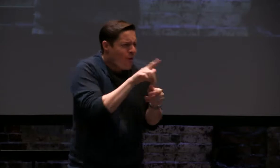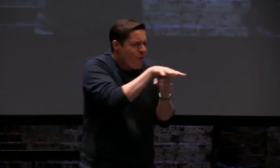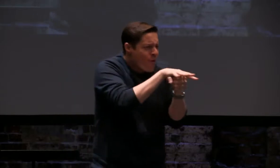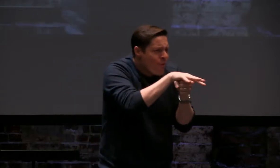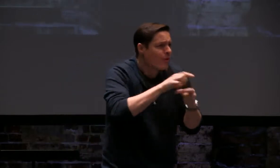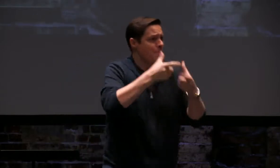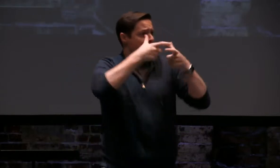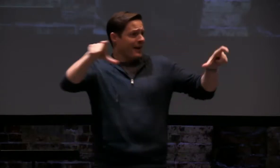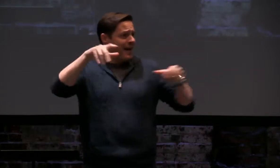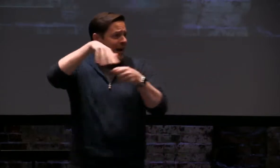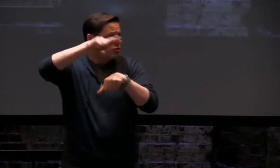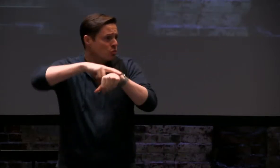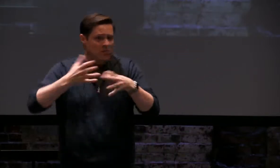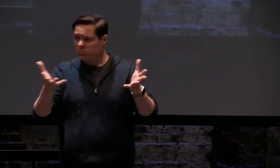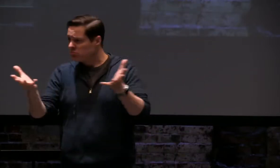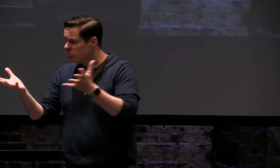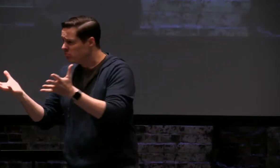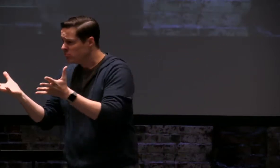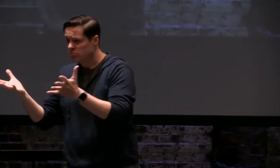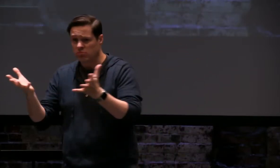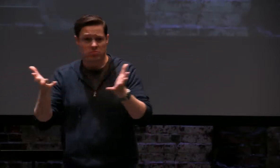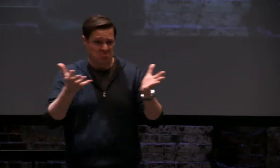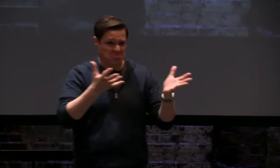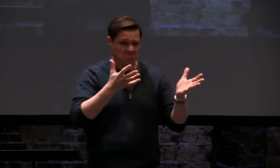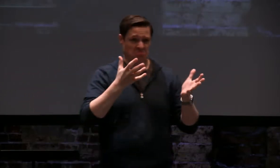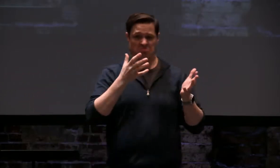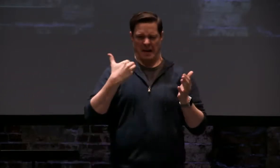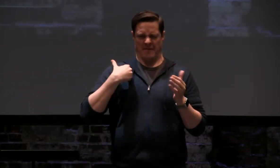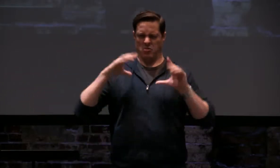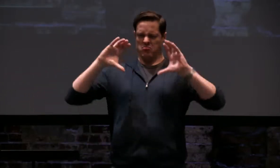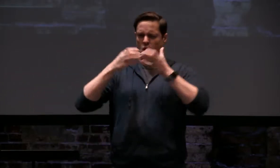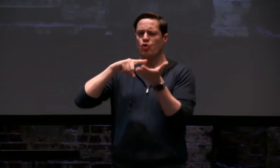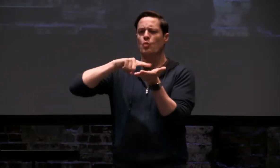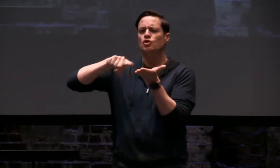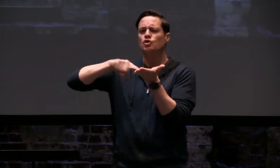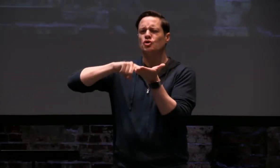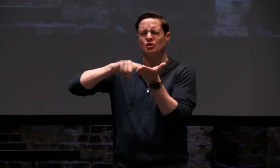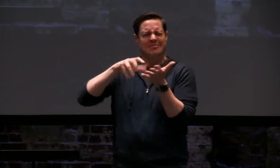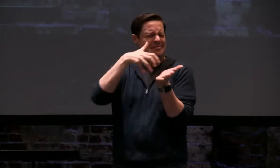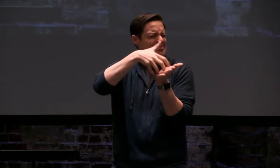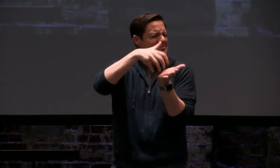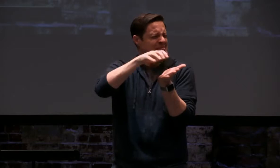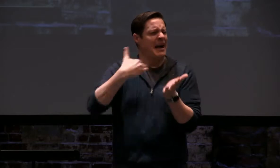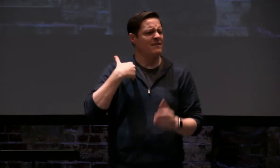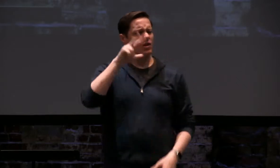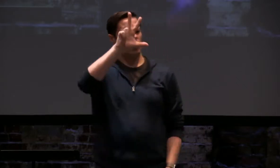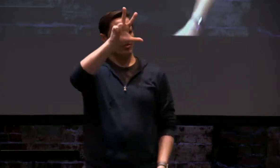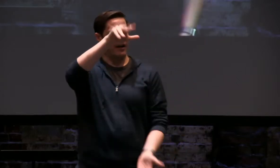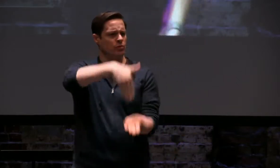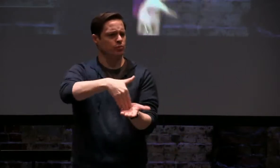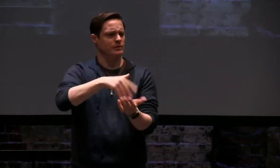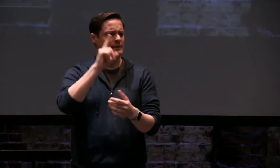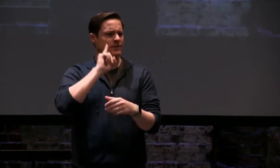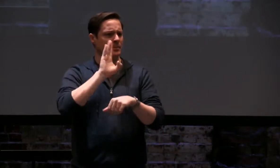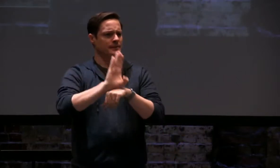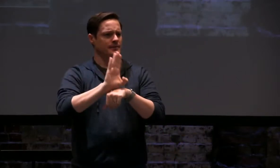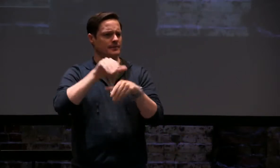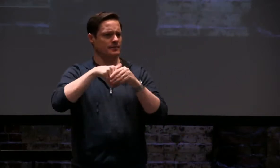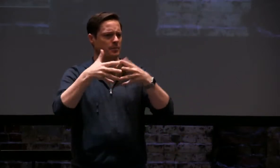who are owned and operated by deaf people nationally? That's a big question. Research needs to be done about that